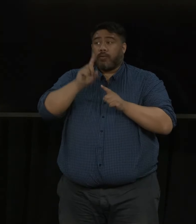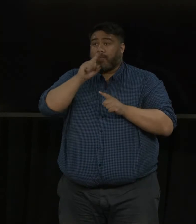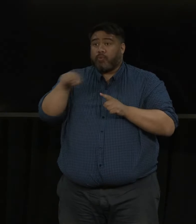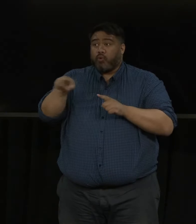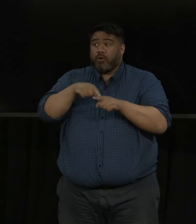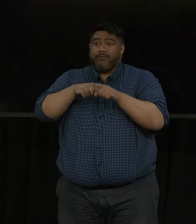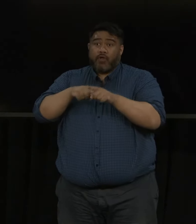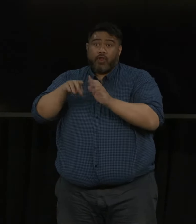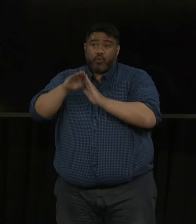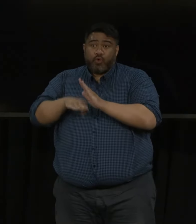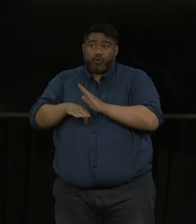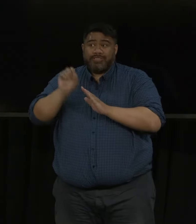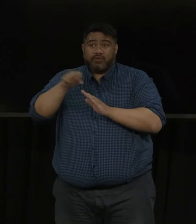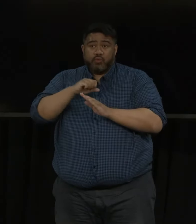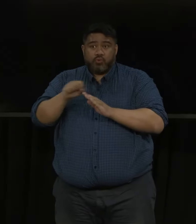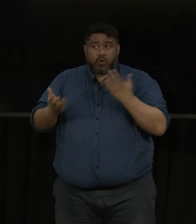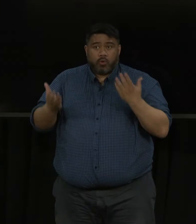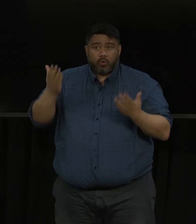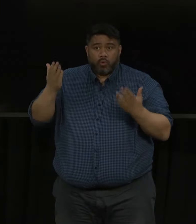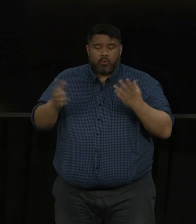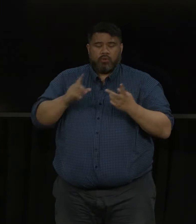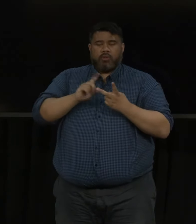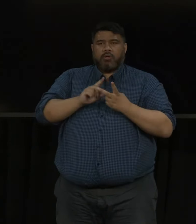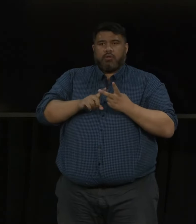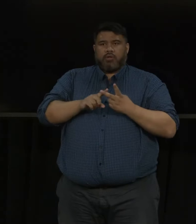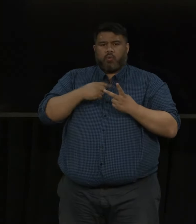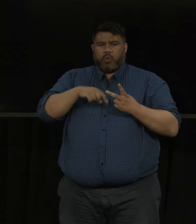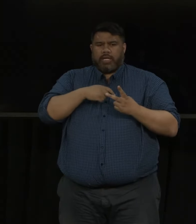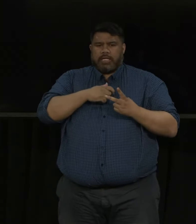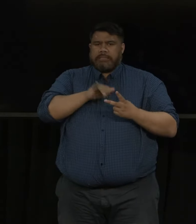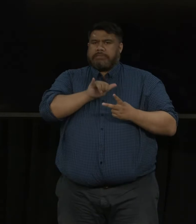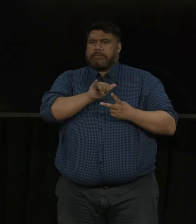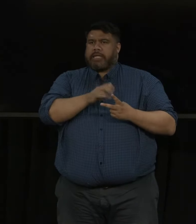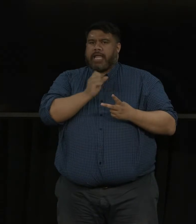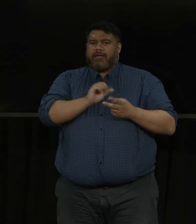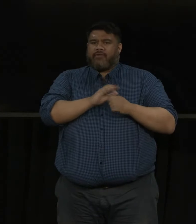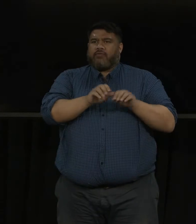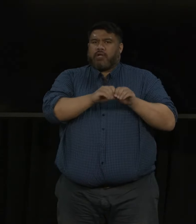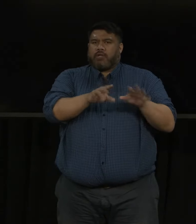but equally if we find that people are not following the